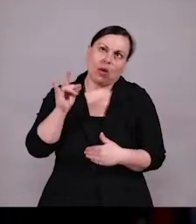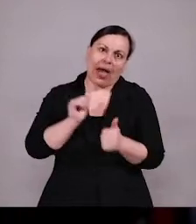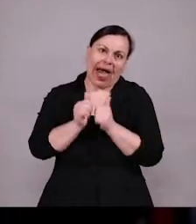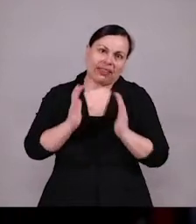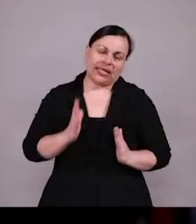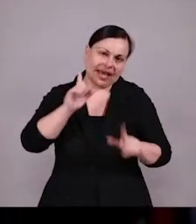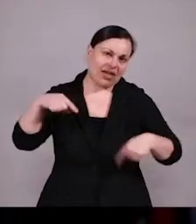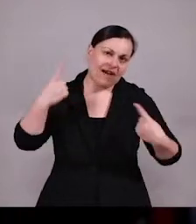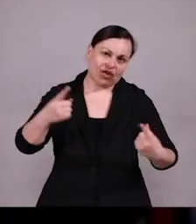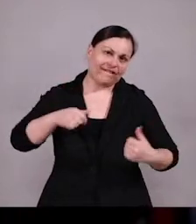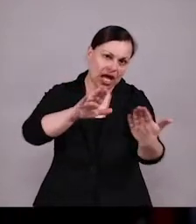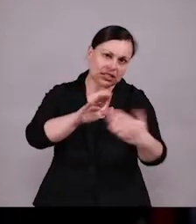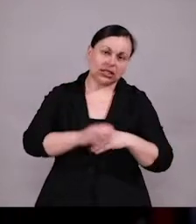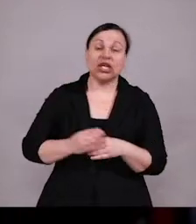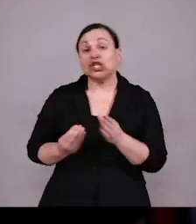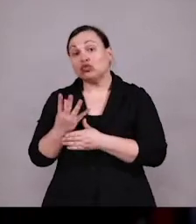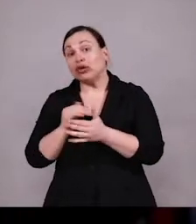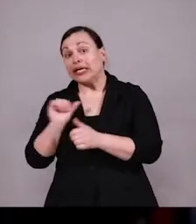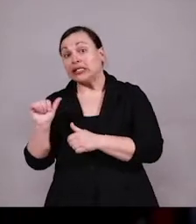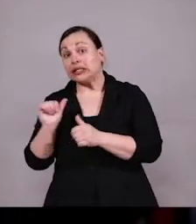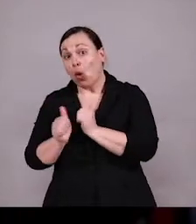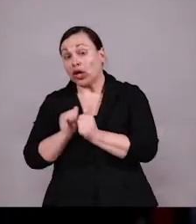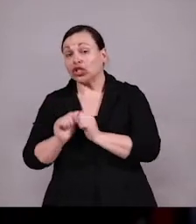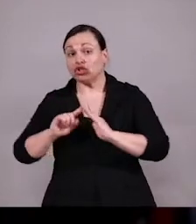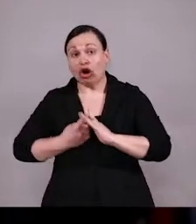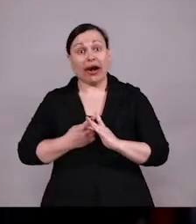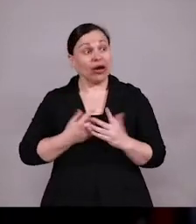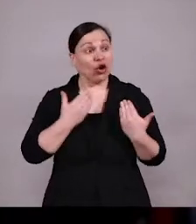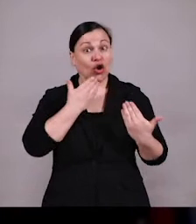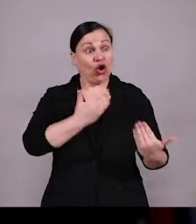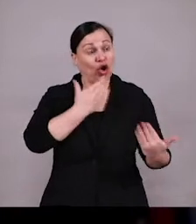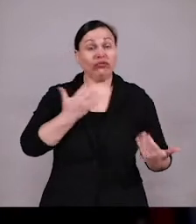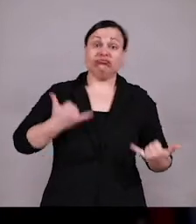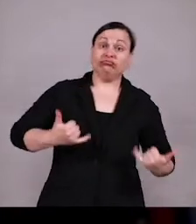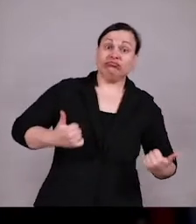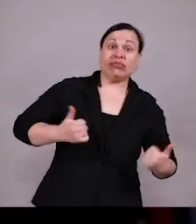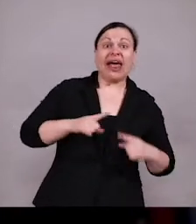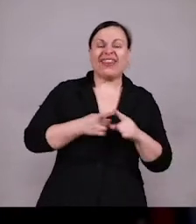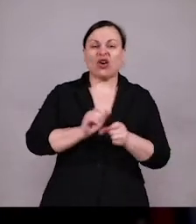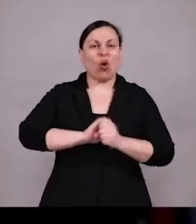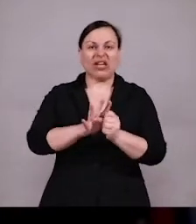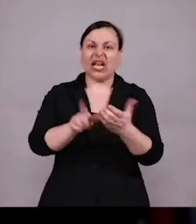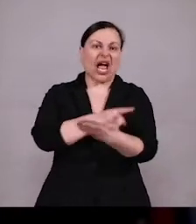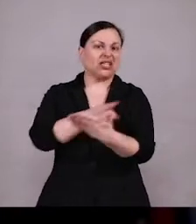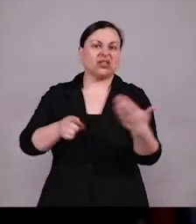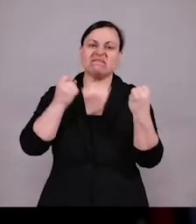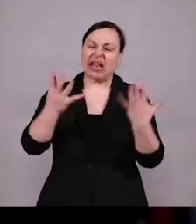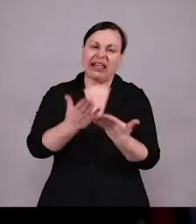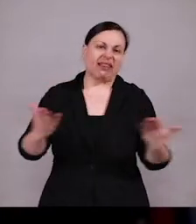faced. Our Spring sports started out promising, before COVID cancelled seasons across the board.